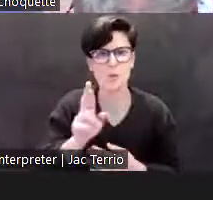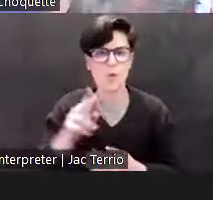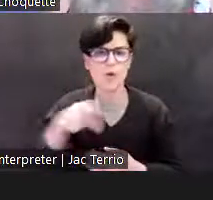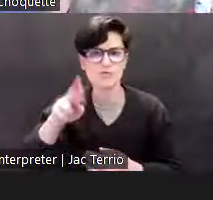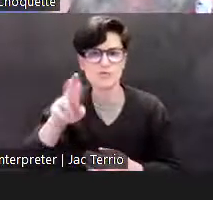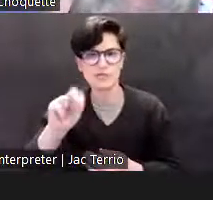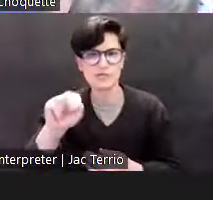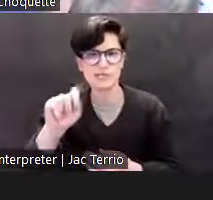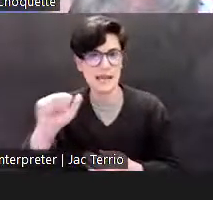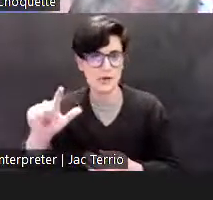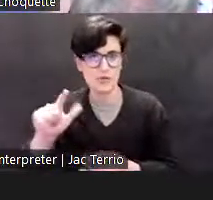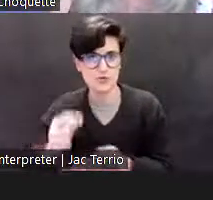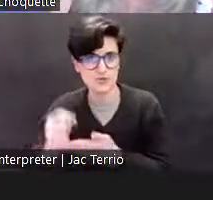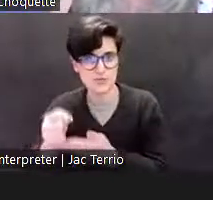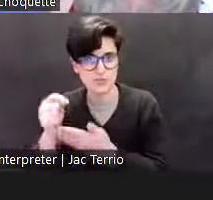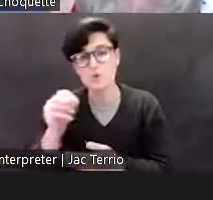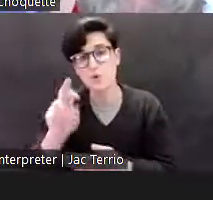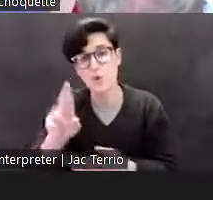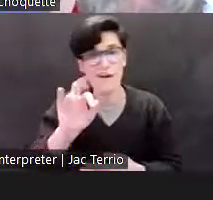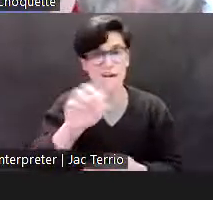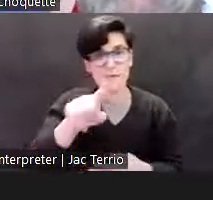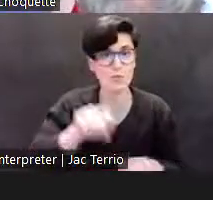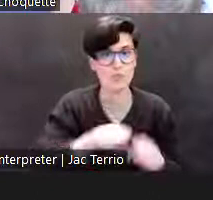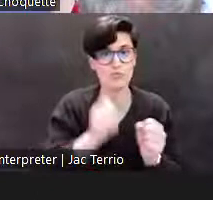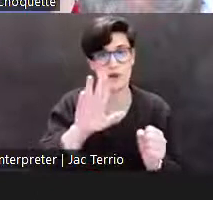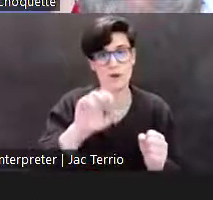break your leg while you're pregnant. 15:52:02 But you can only get those 2 weeks